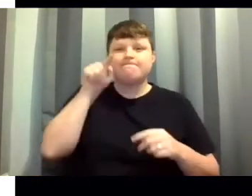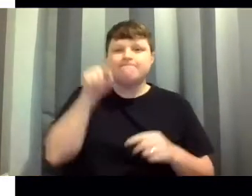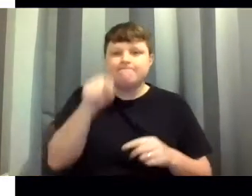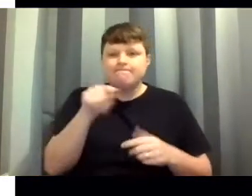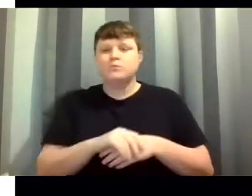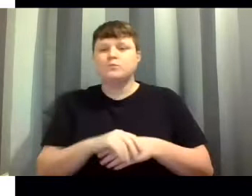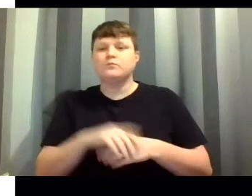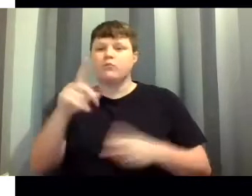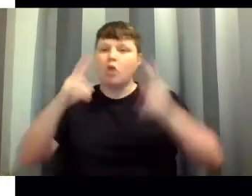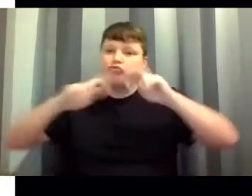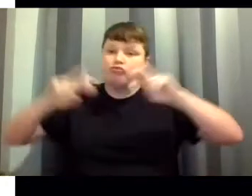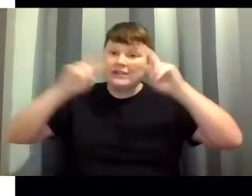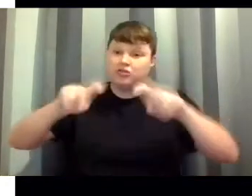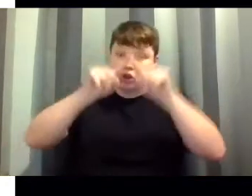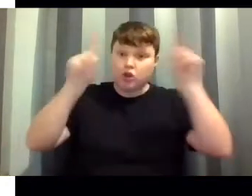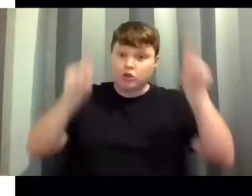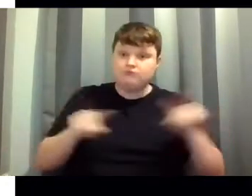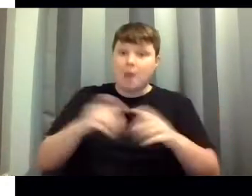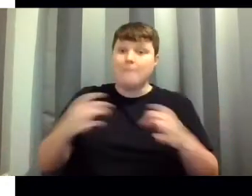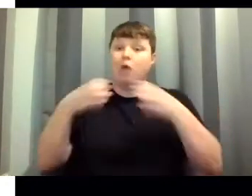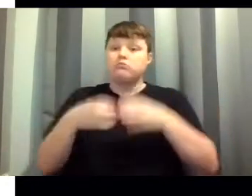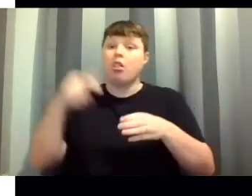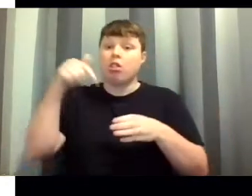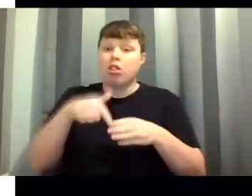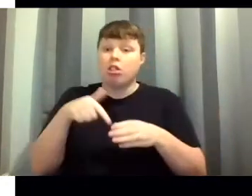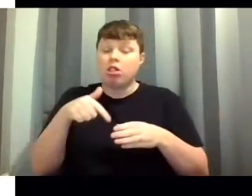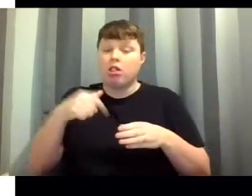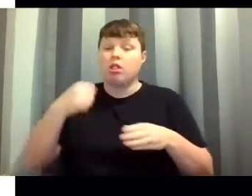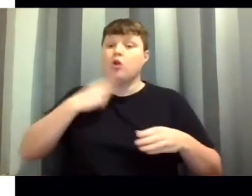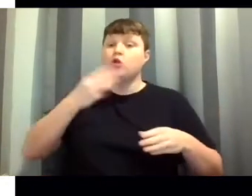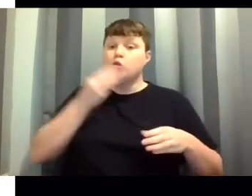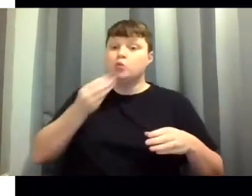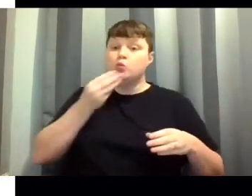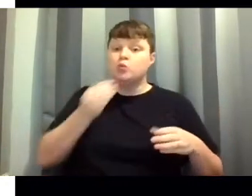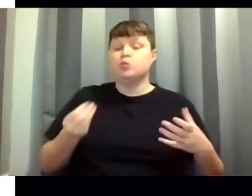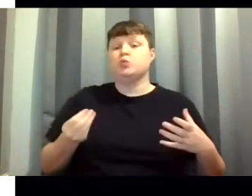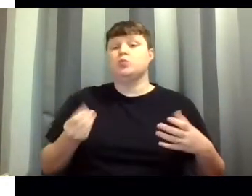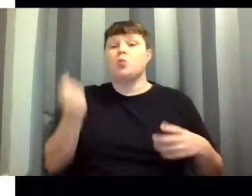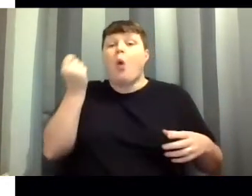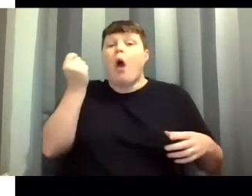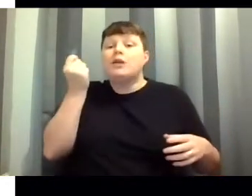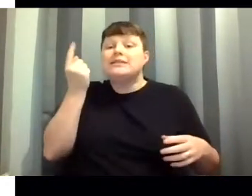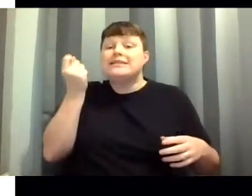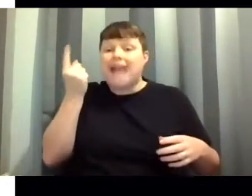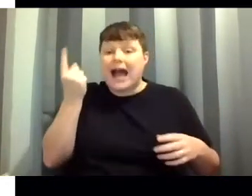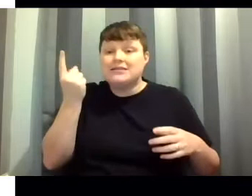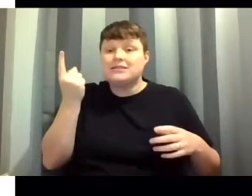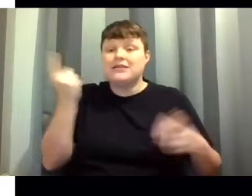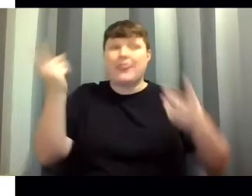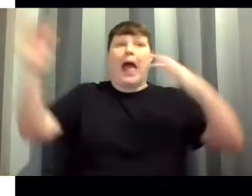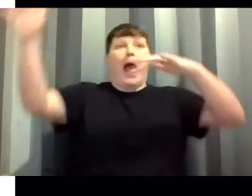bit of atmospheric modeling where our model was used to understand the atmosphere of a hot